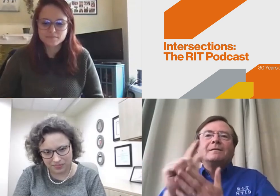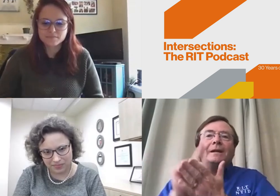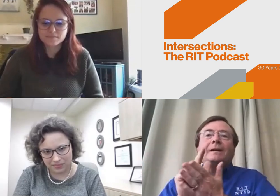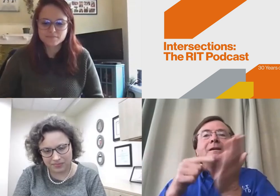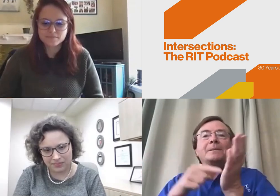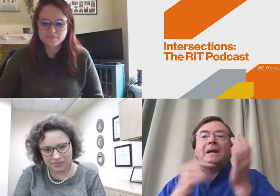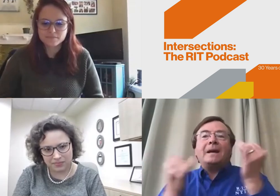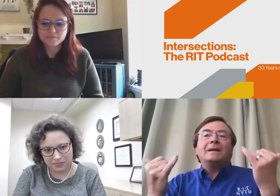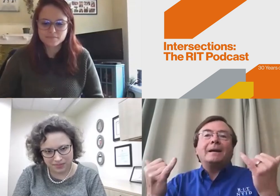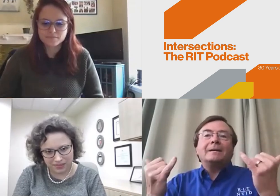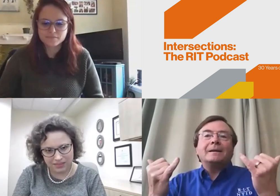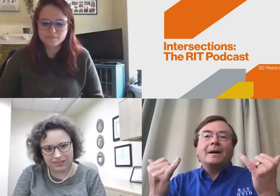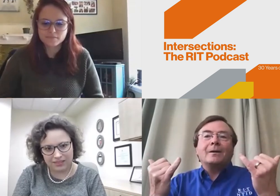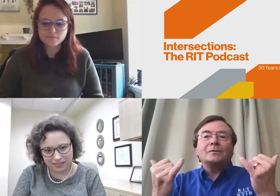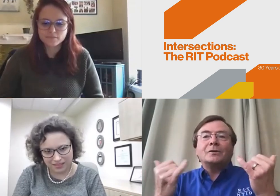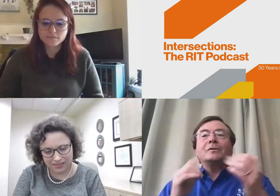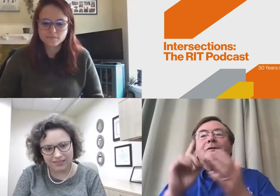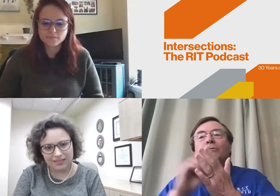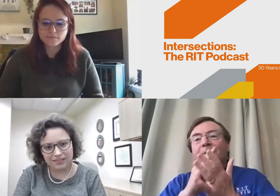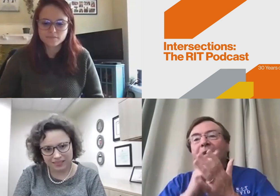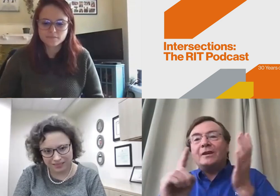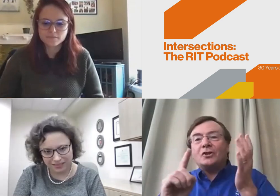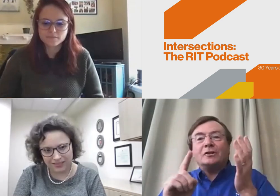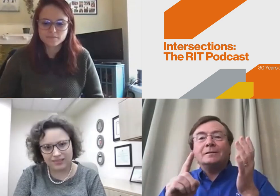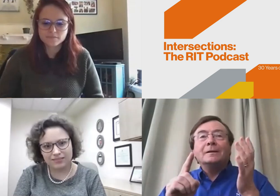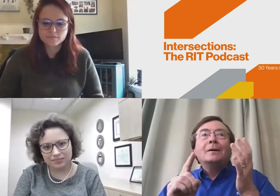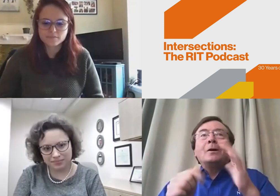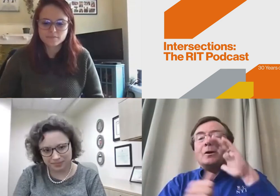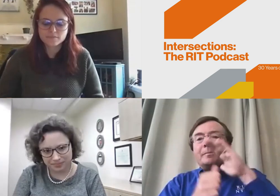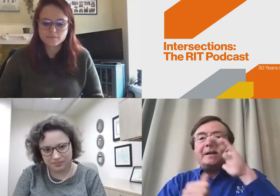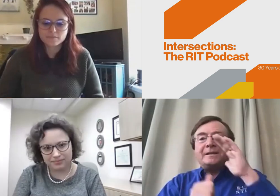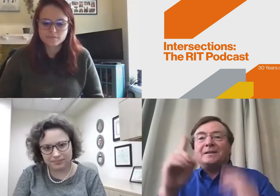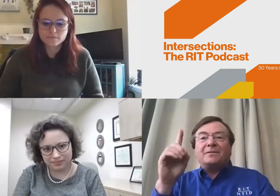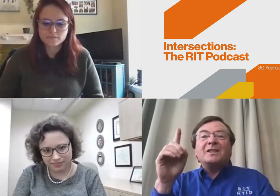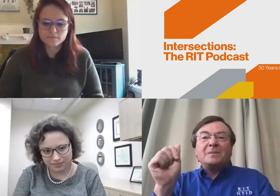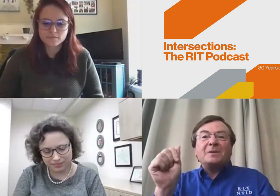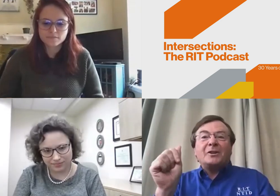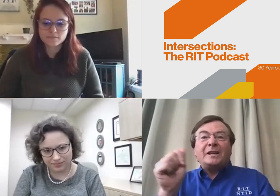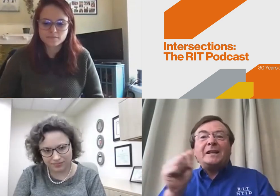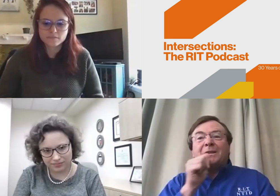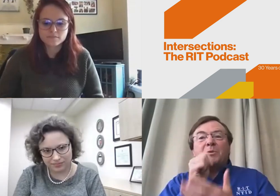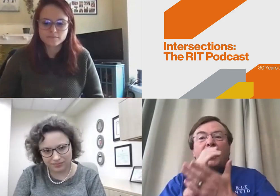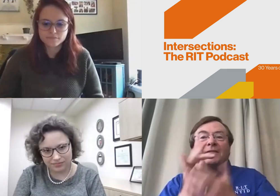It's legally mandated now, so discrimination on the basis of disability in the private